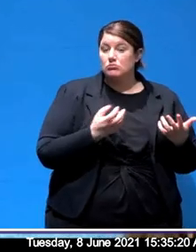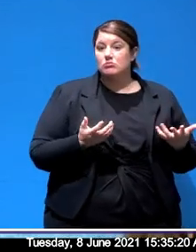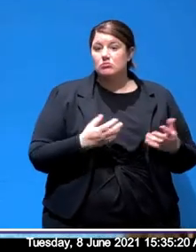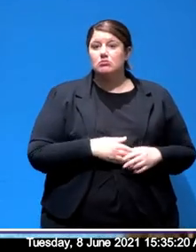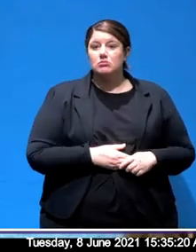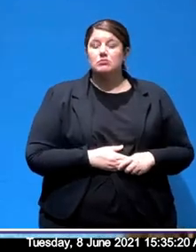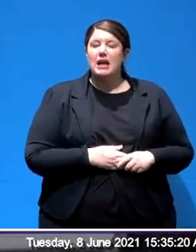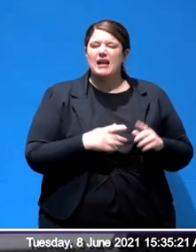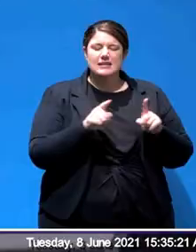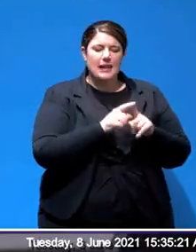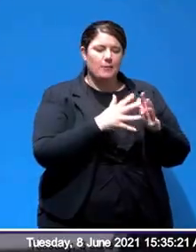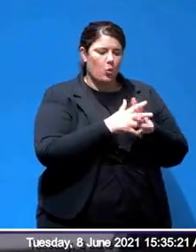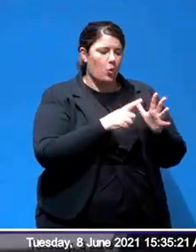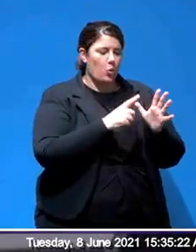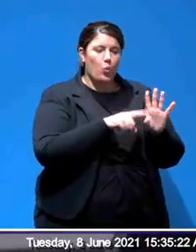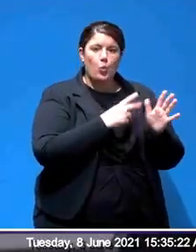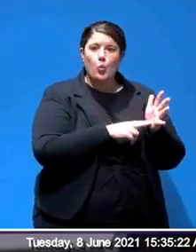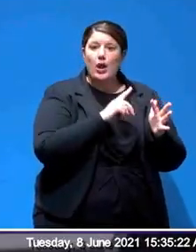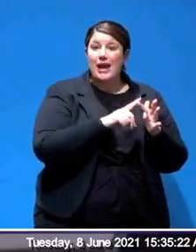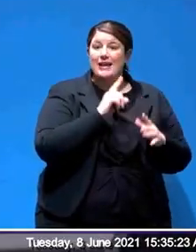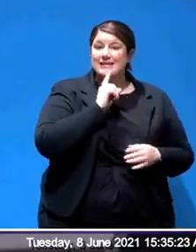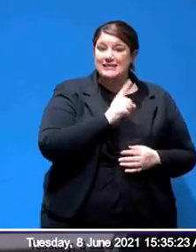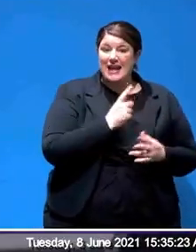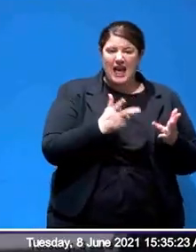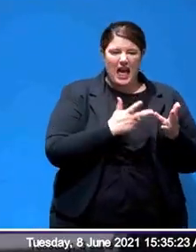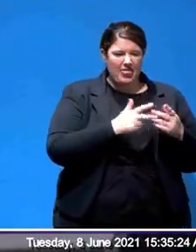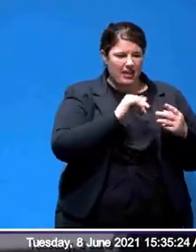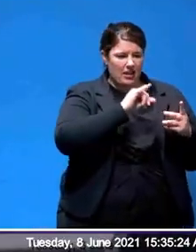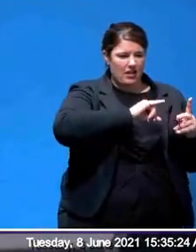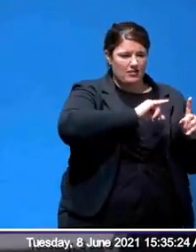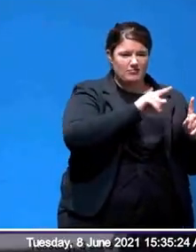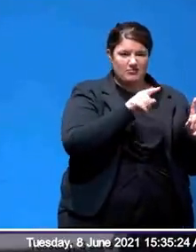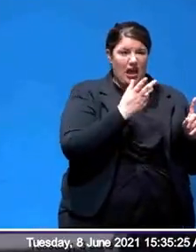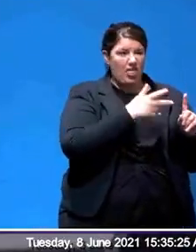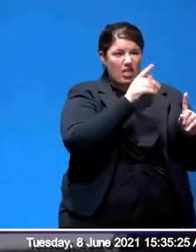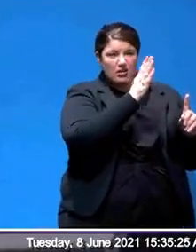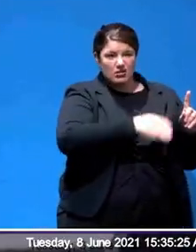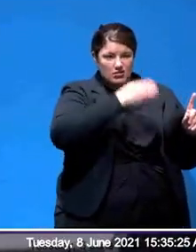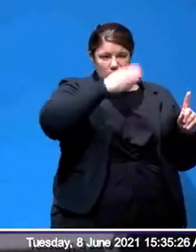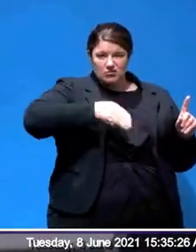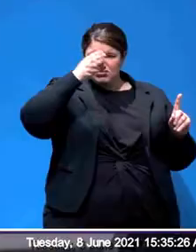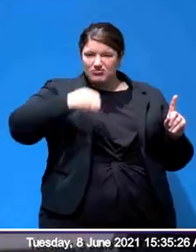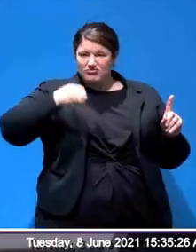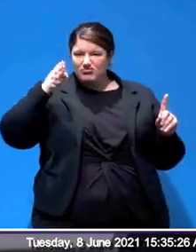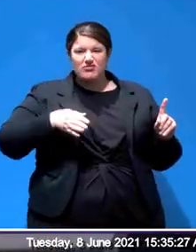have mentioned, the other categories were hardly ever used by the staff who